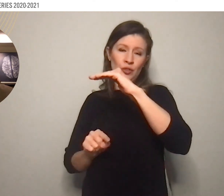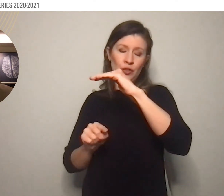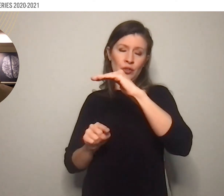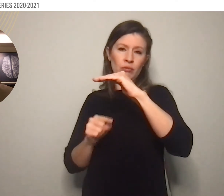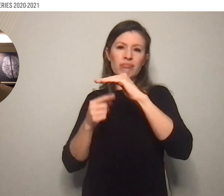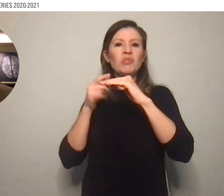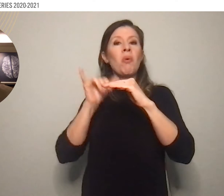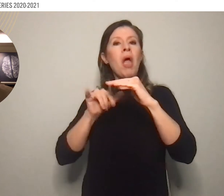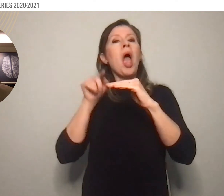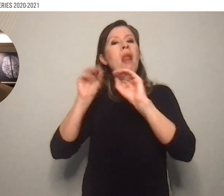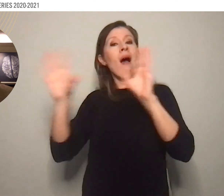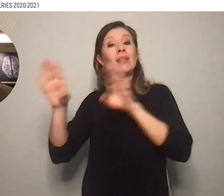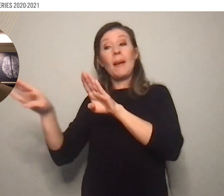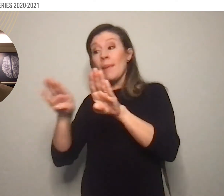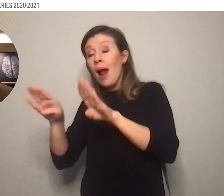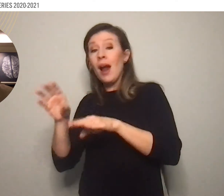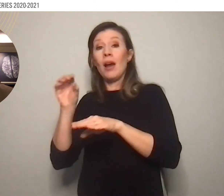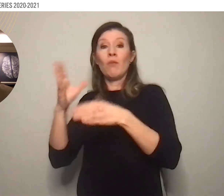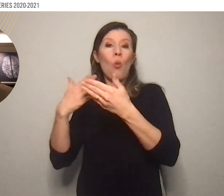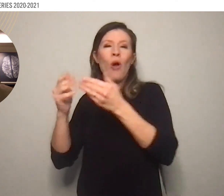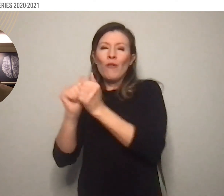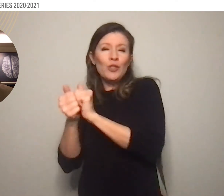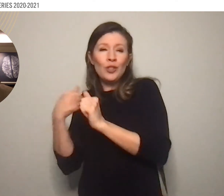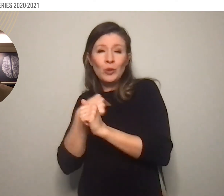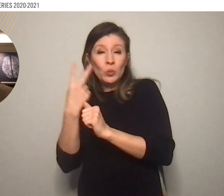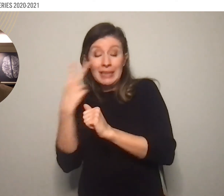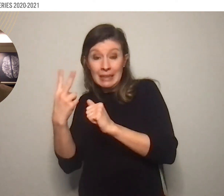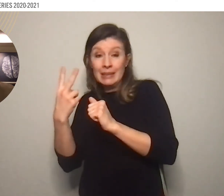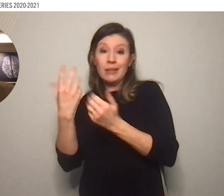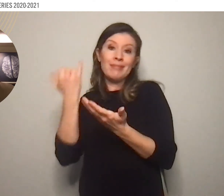the behavior just, the behavior or the change that we're seeing or the, the disorder that we're